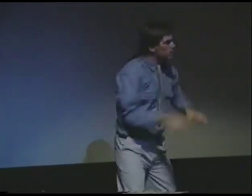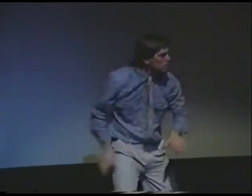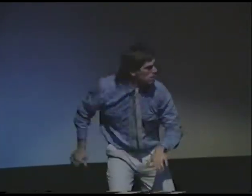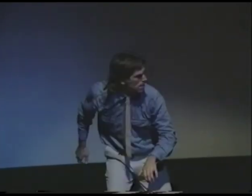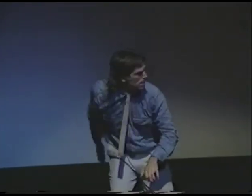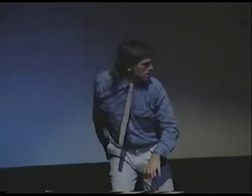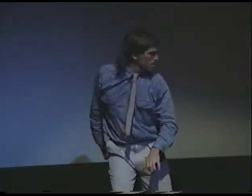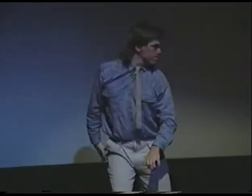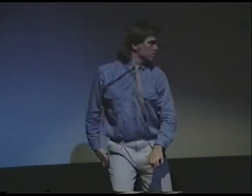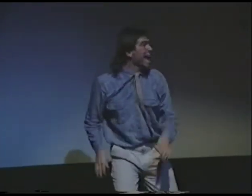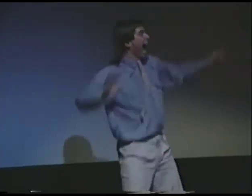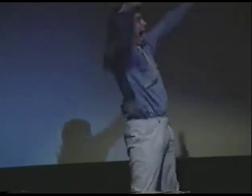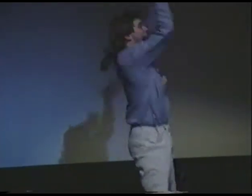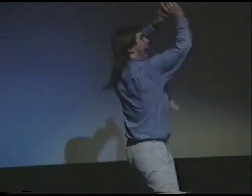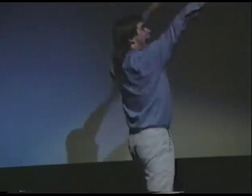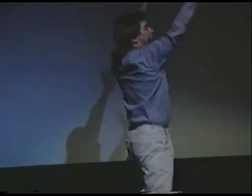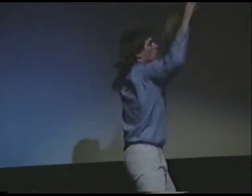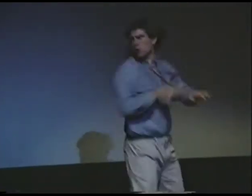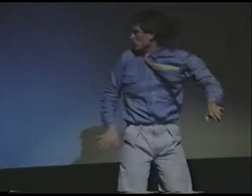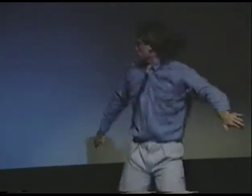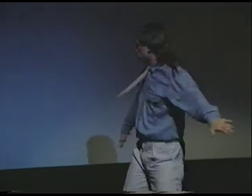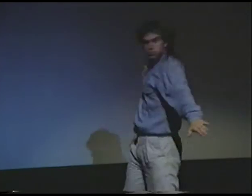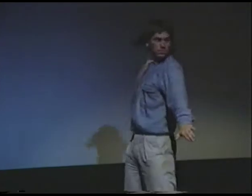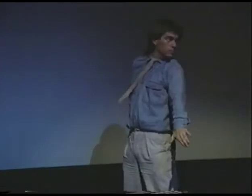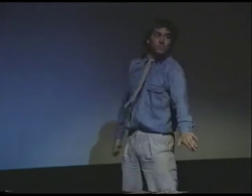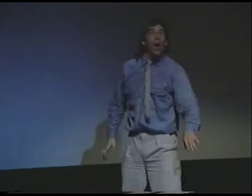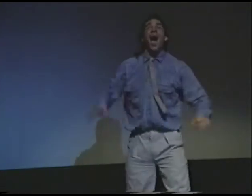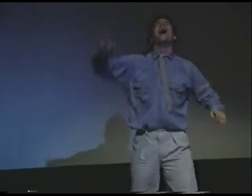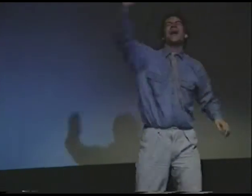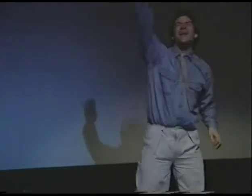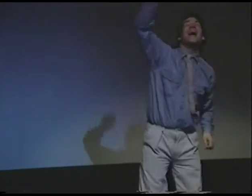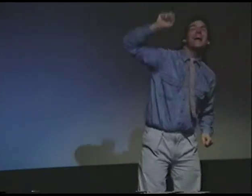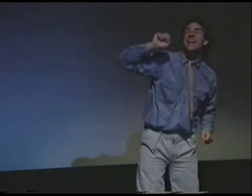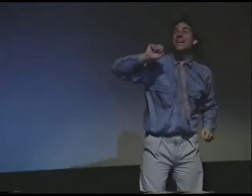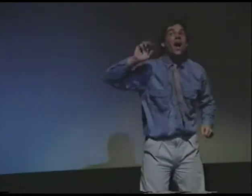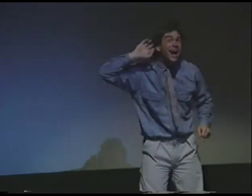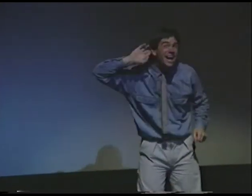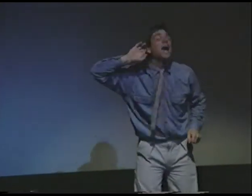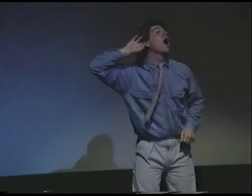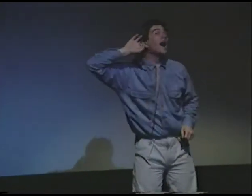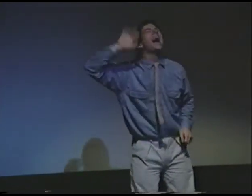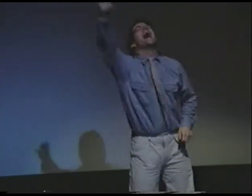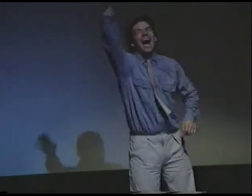the crowd of citizenry, Secret Service,